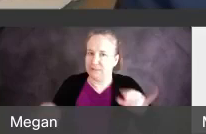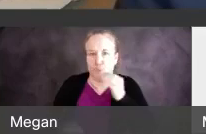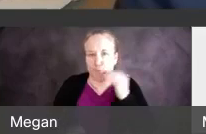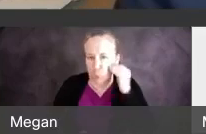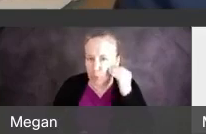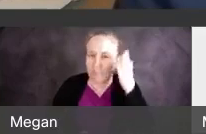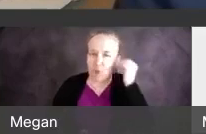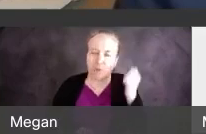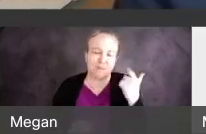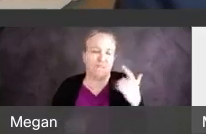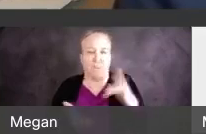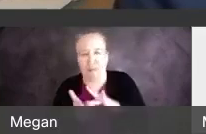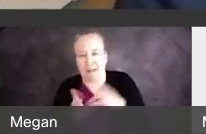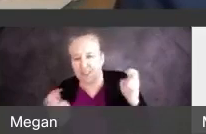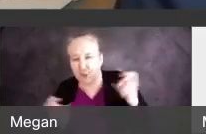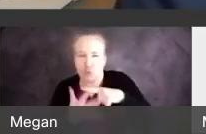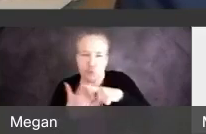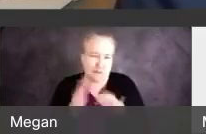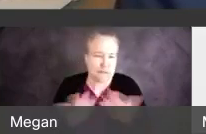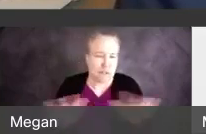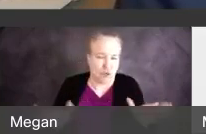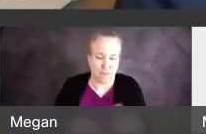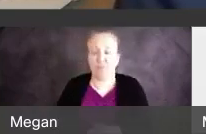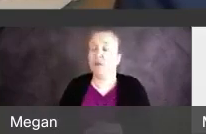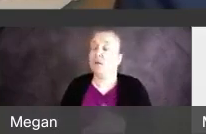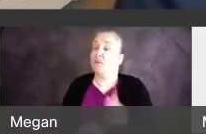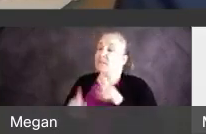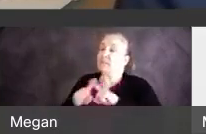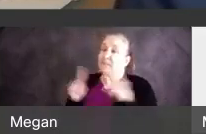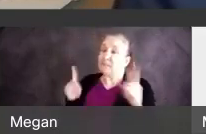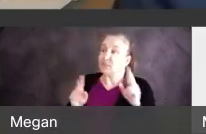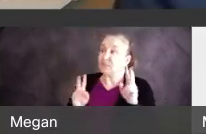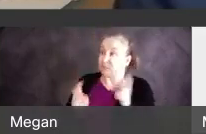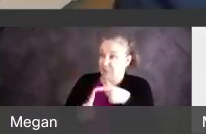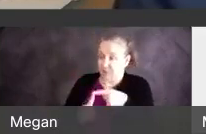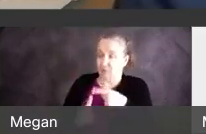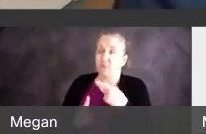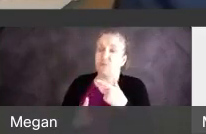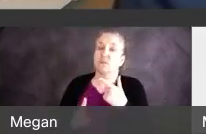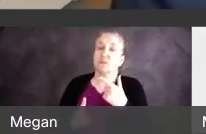[Reporter] Okay. Different subject. In light of the letter that regional leaders